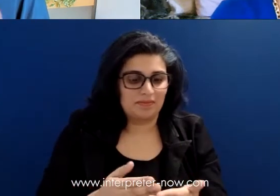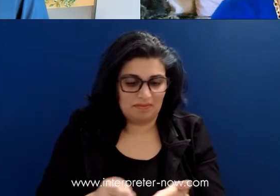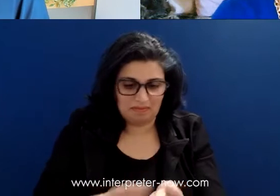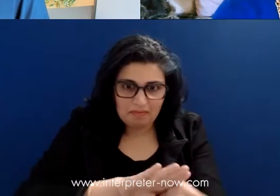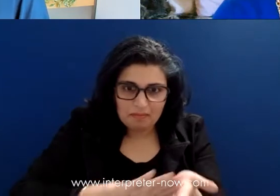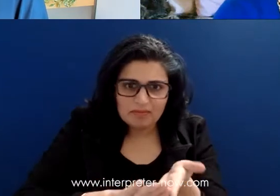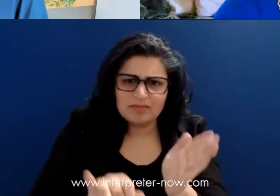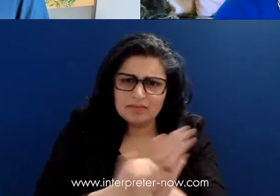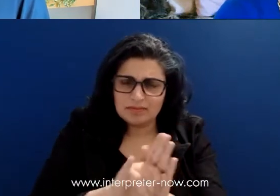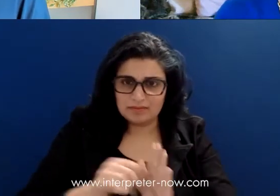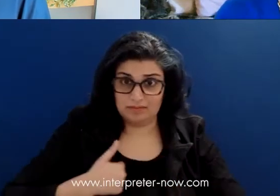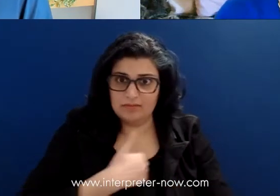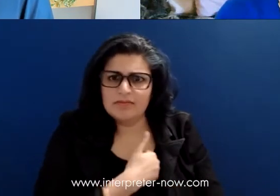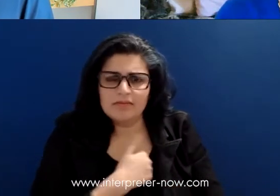and experienced marginalization ourselves.